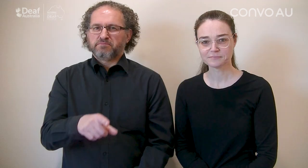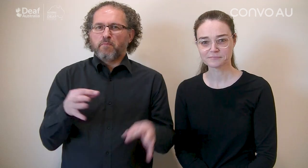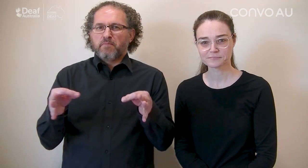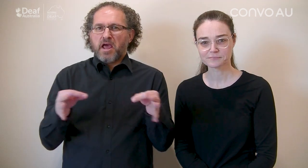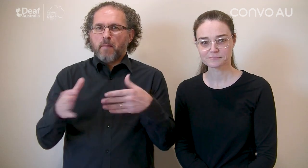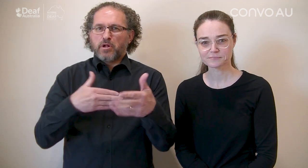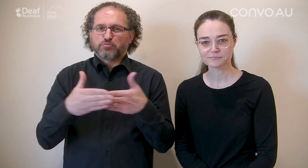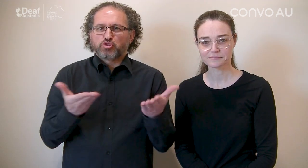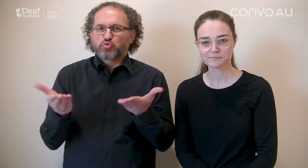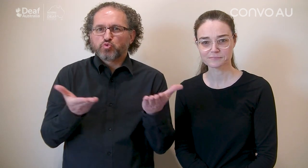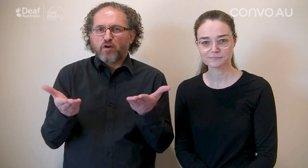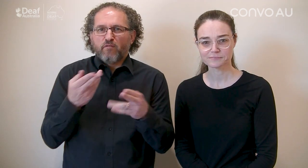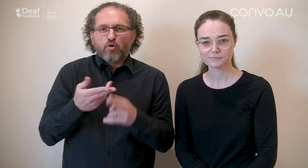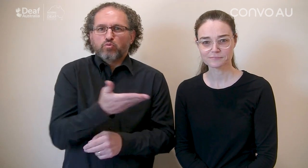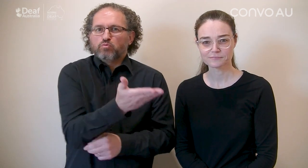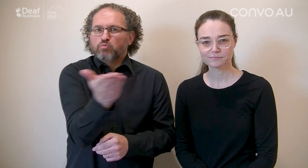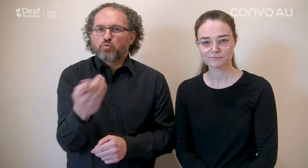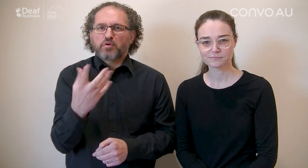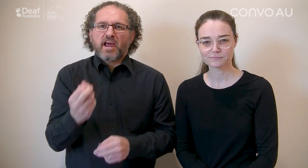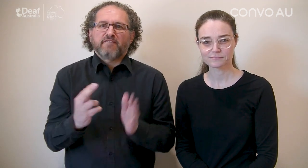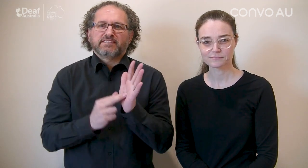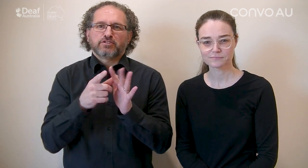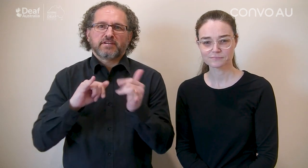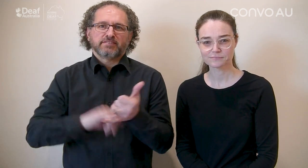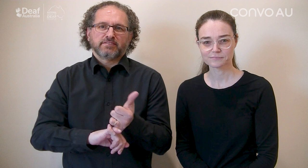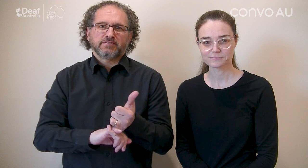We are a plan management service for those who have NDIS plans.